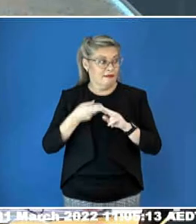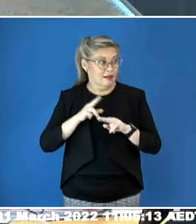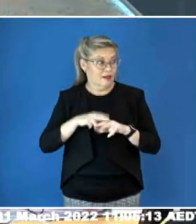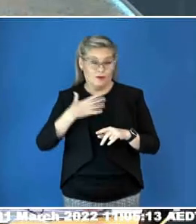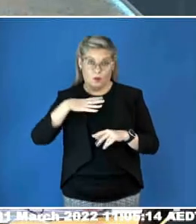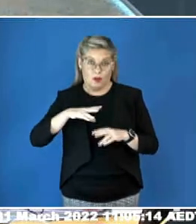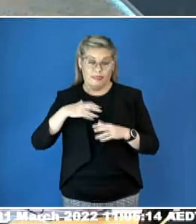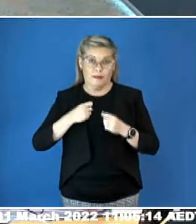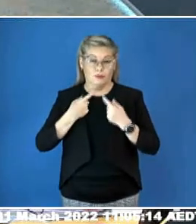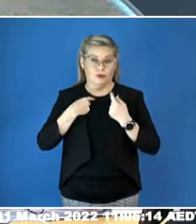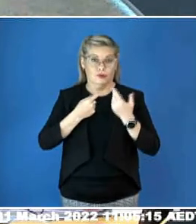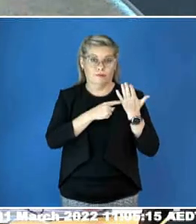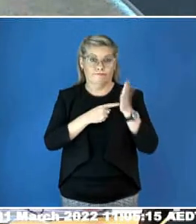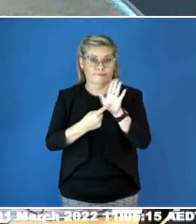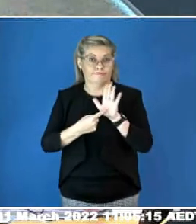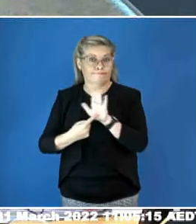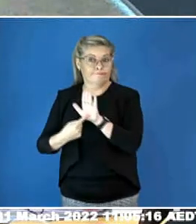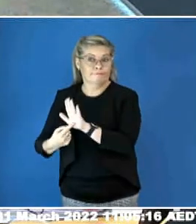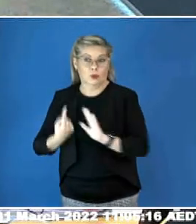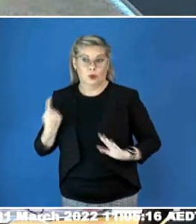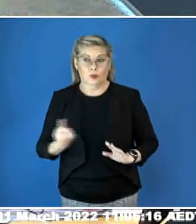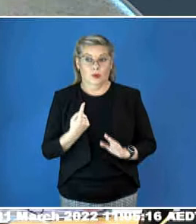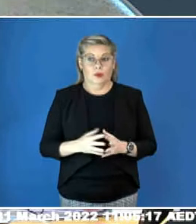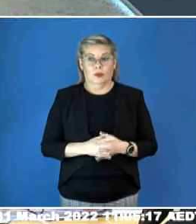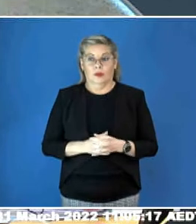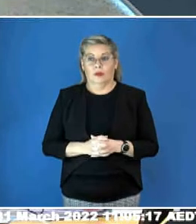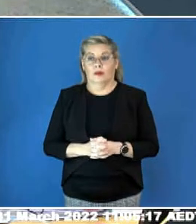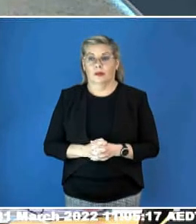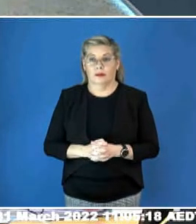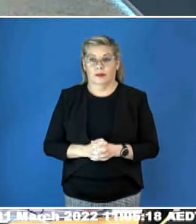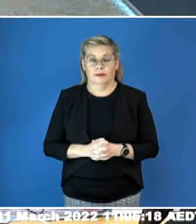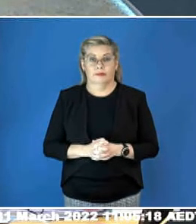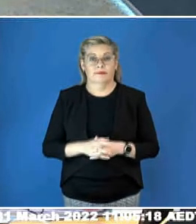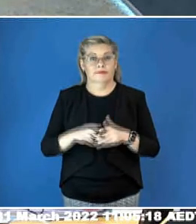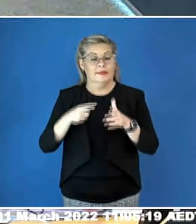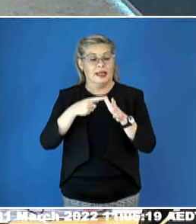Thank you. MR ANDREATIDIS: Commissioners, Andreatidis QC.